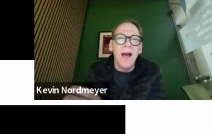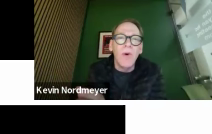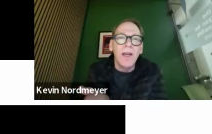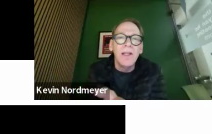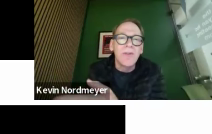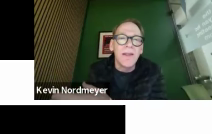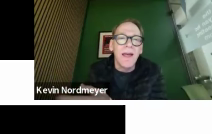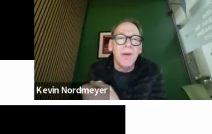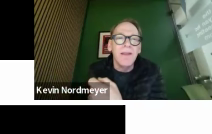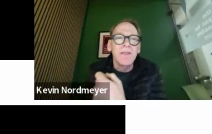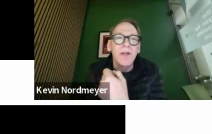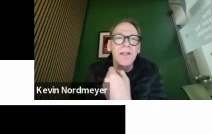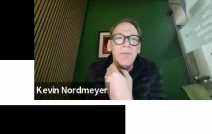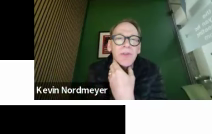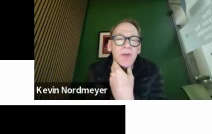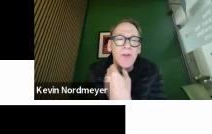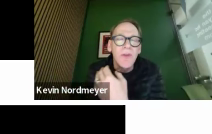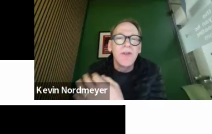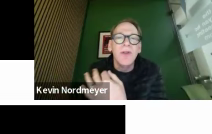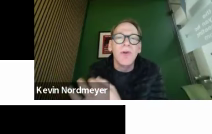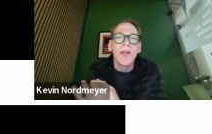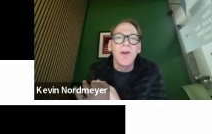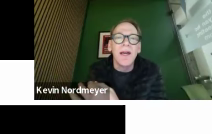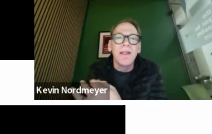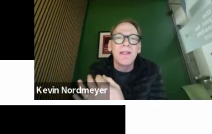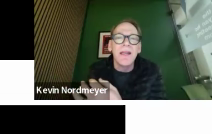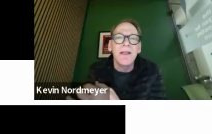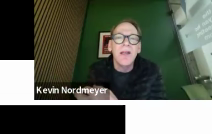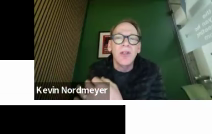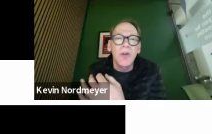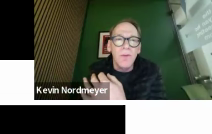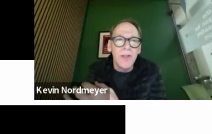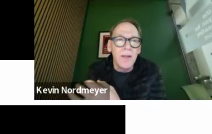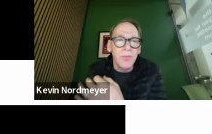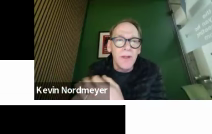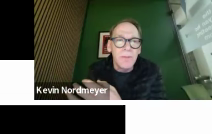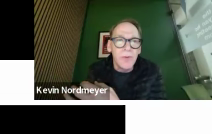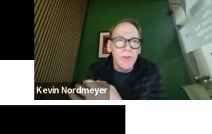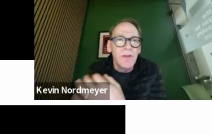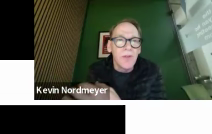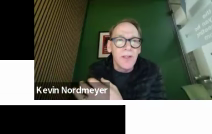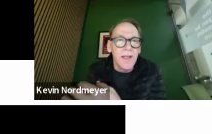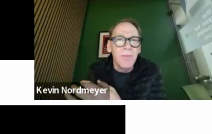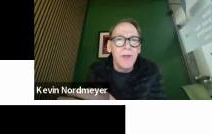And I want to illustrate that by this for example too. So these are the North Carolina State University principles,